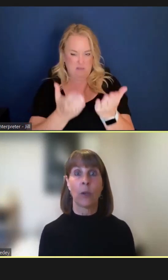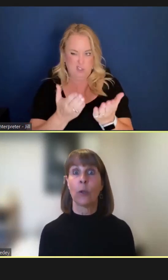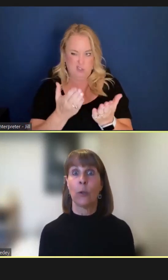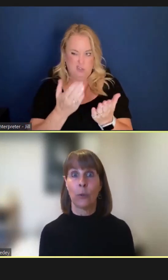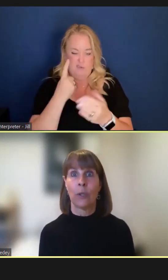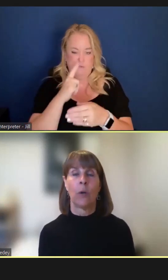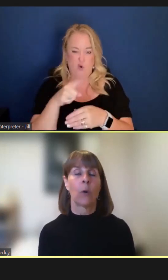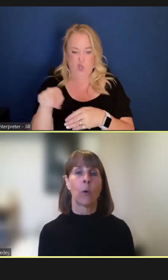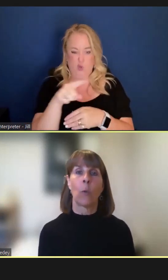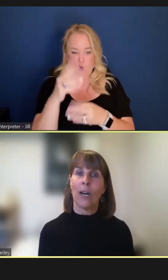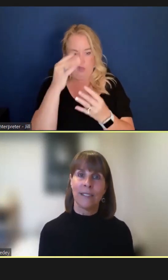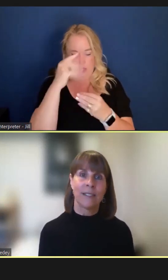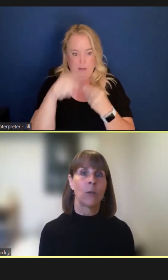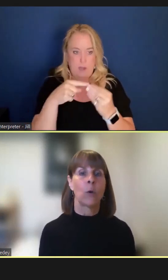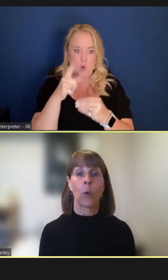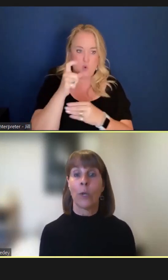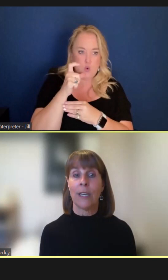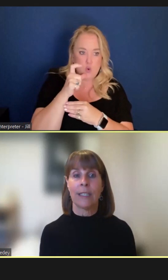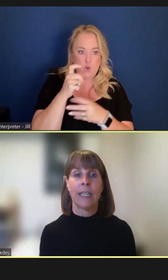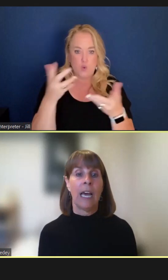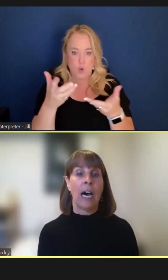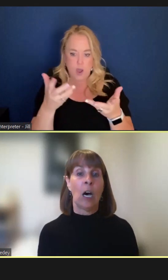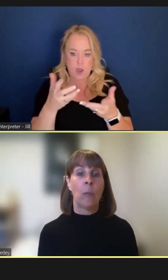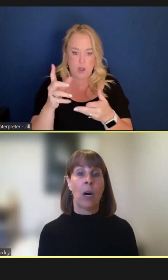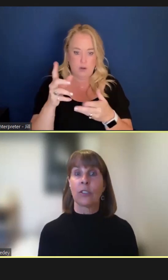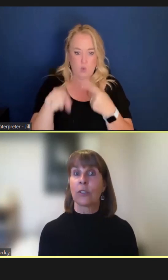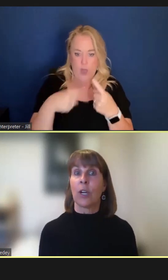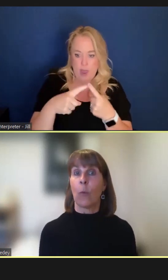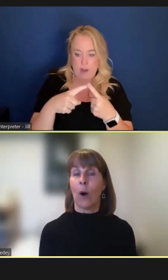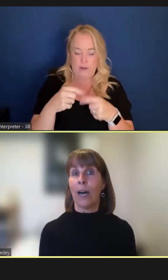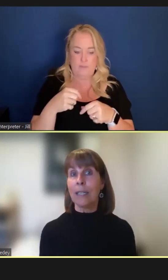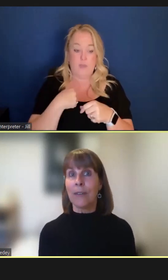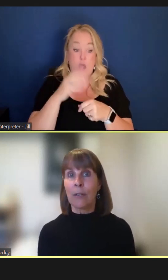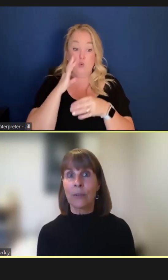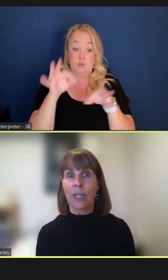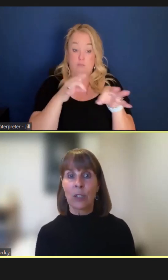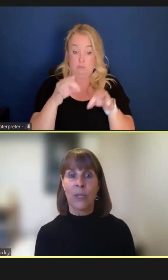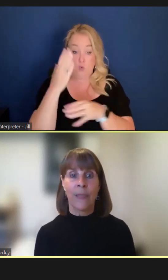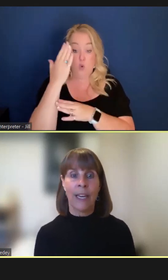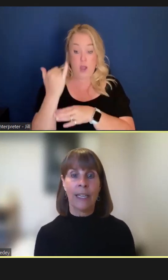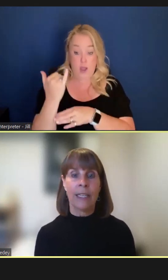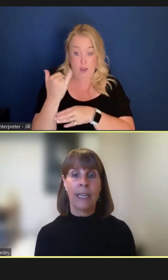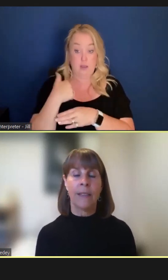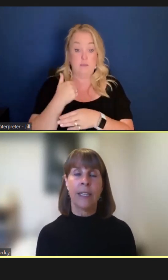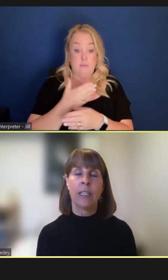who or what or when um I'll describe why I would recommend that and then I'll